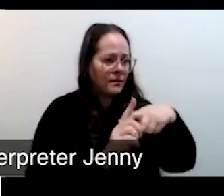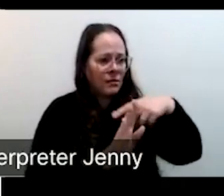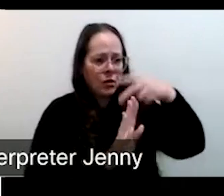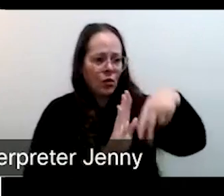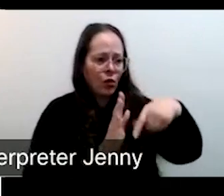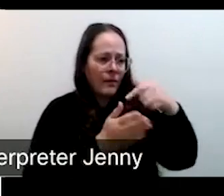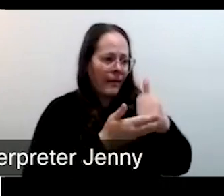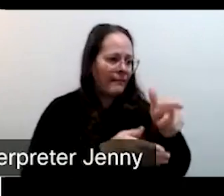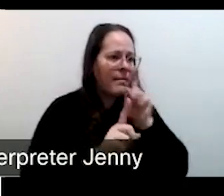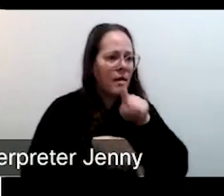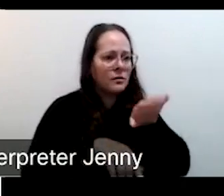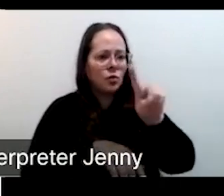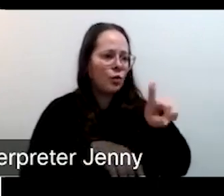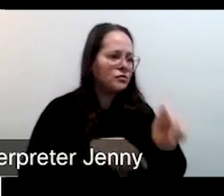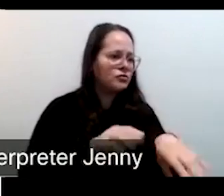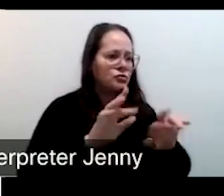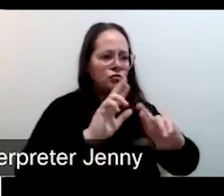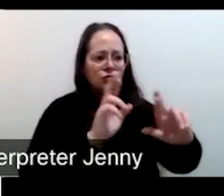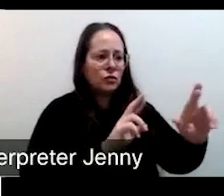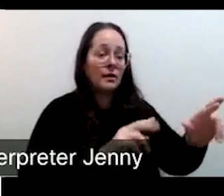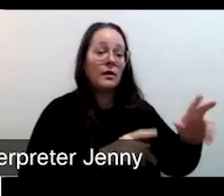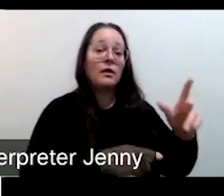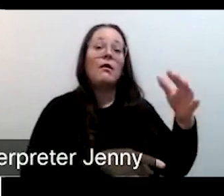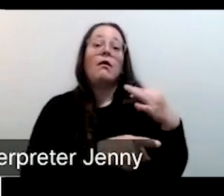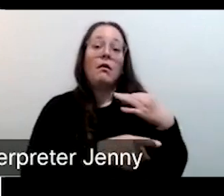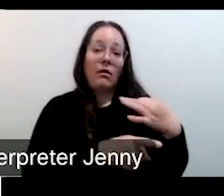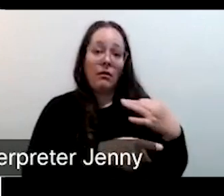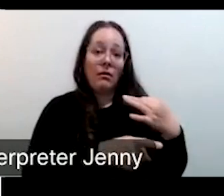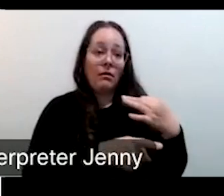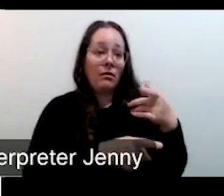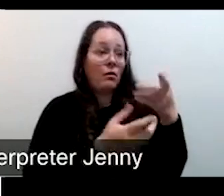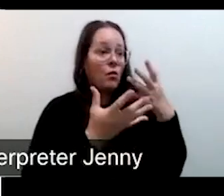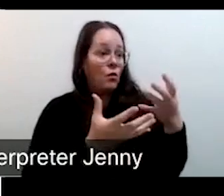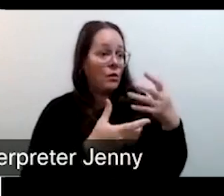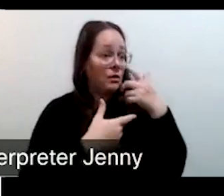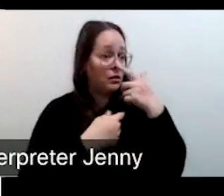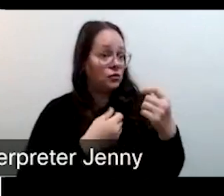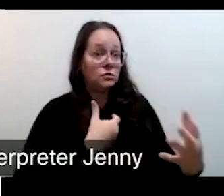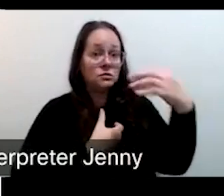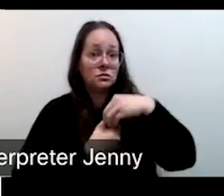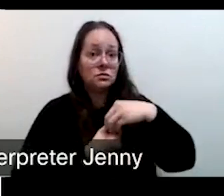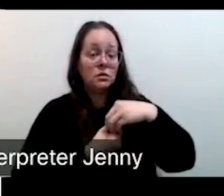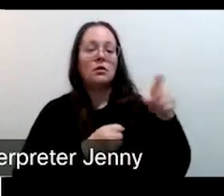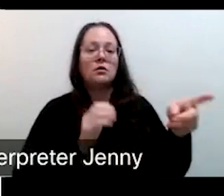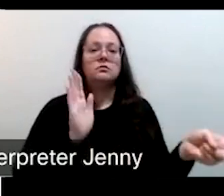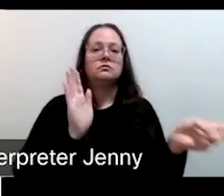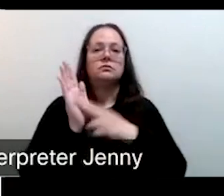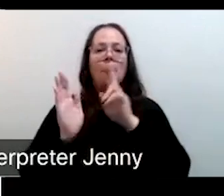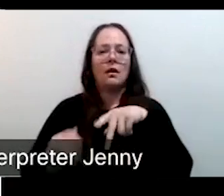Candidates who are eligible and interested in participating sign up at WRP.gov.